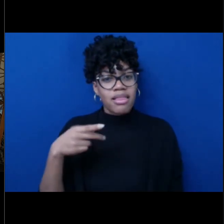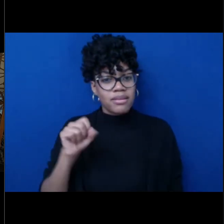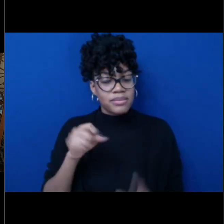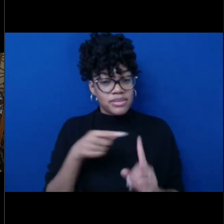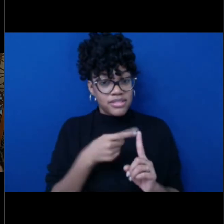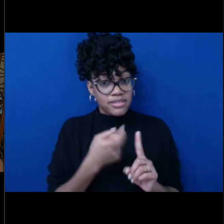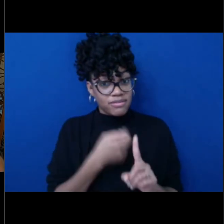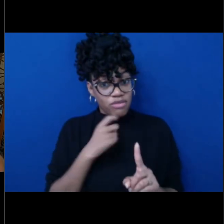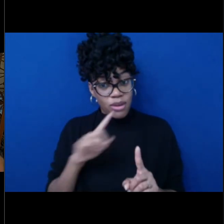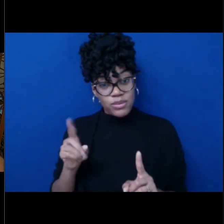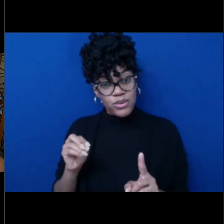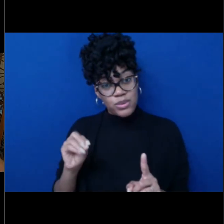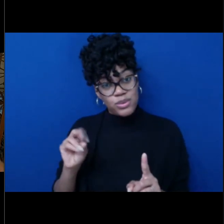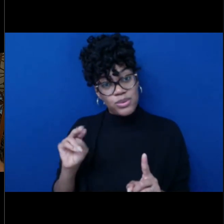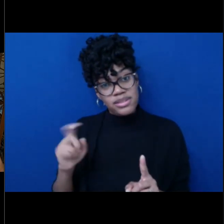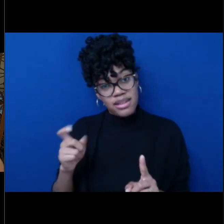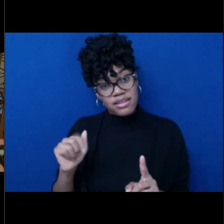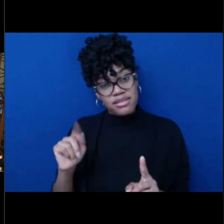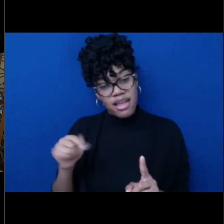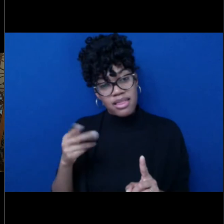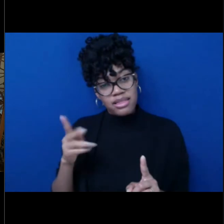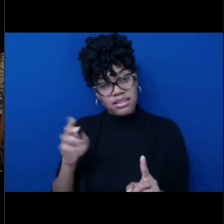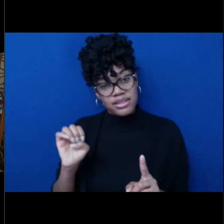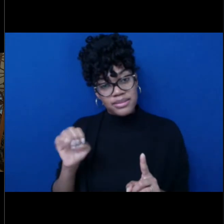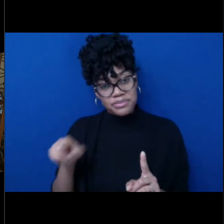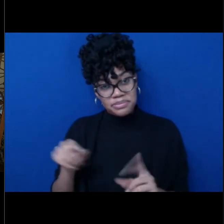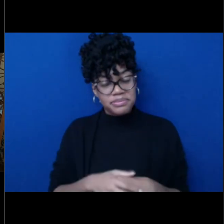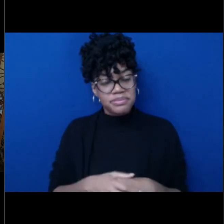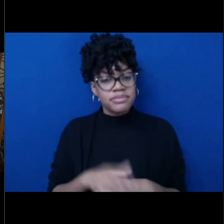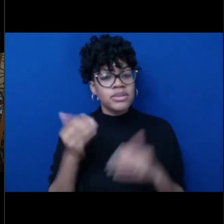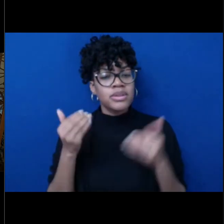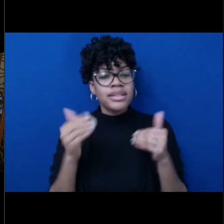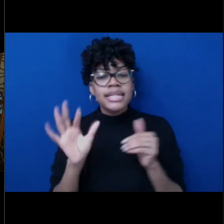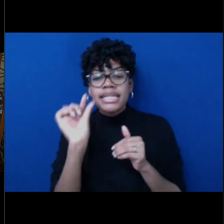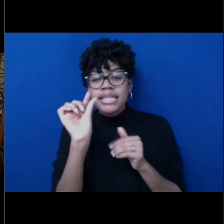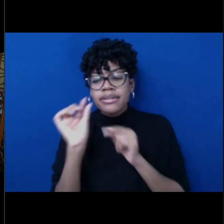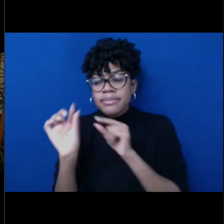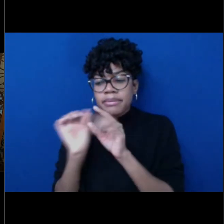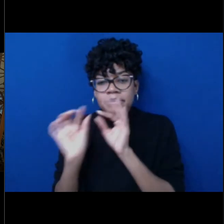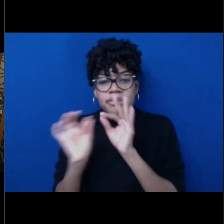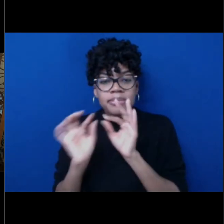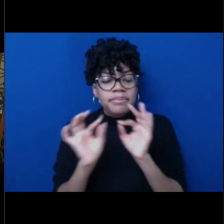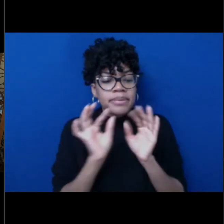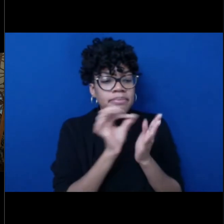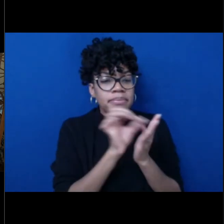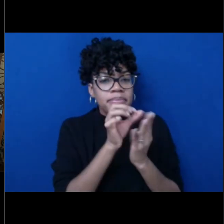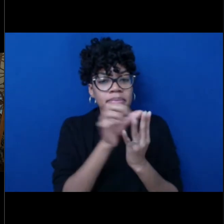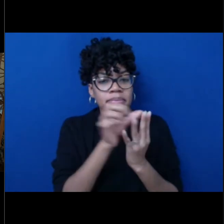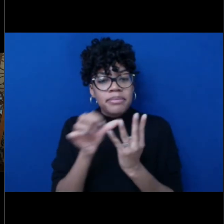So go ahead and take little pieces and place them on your tentacles.